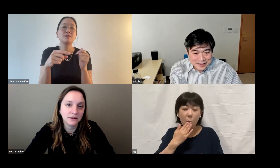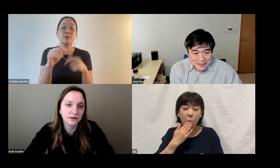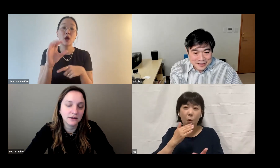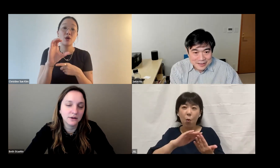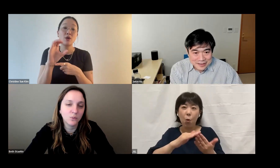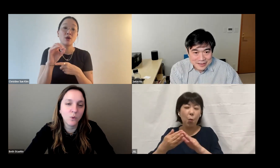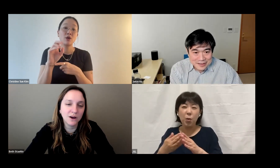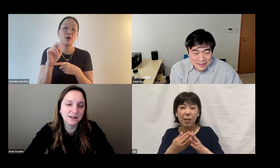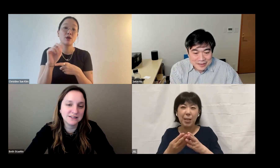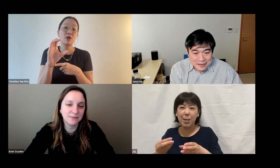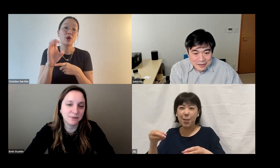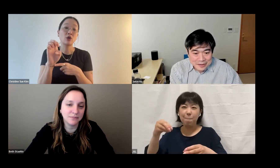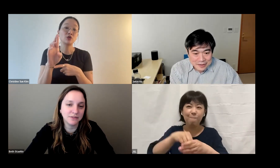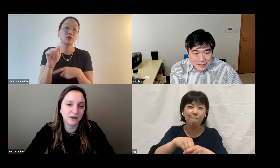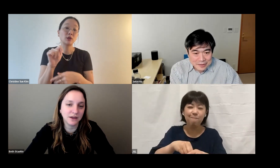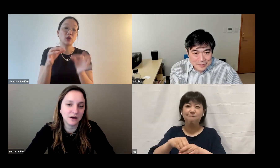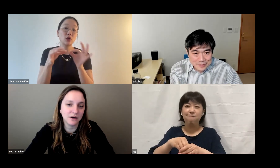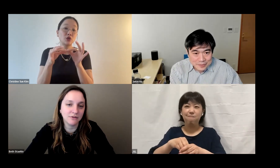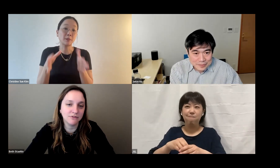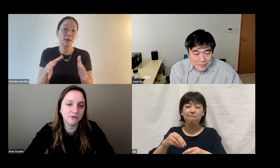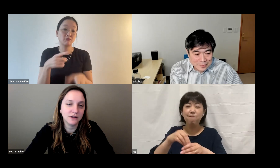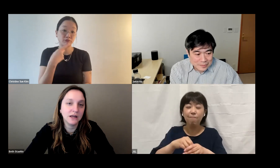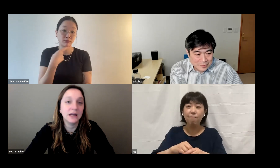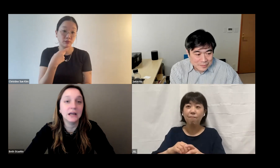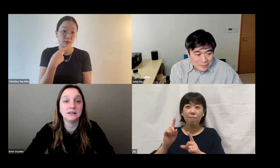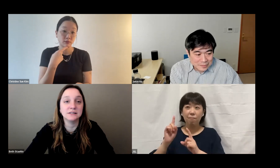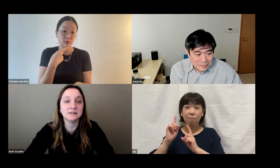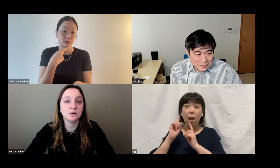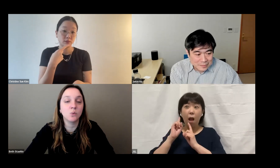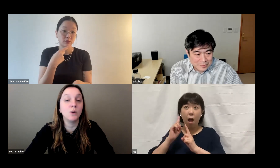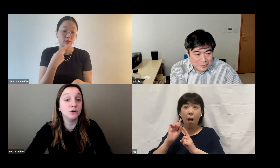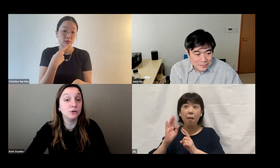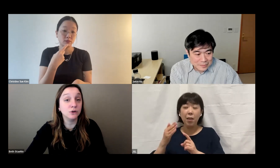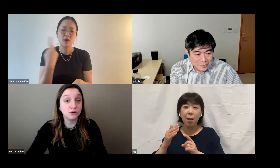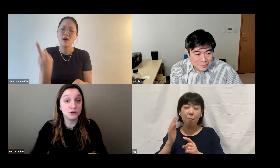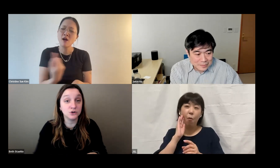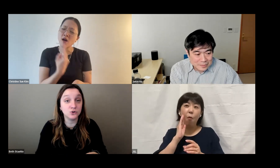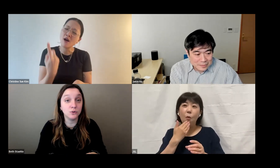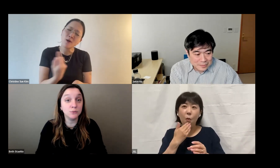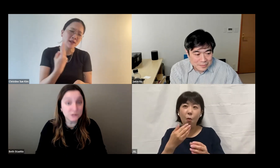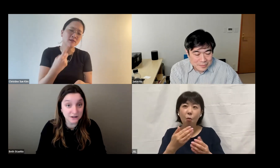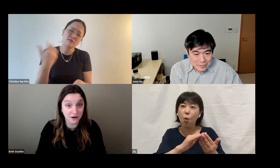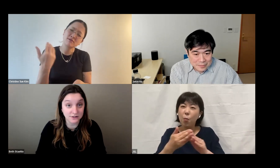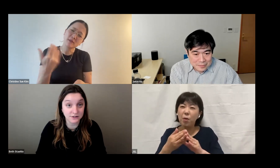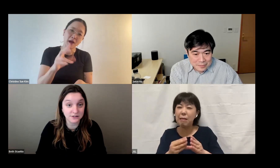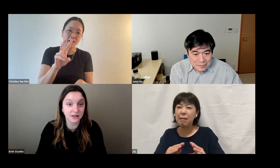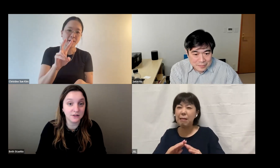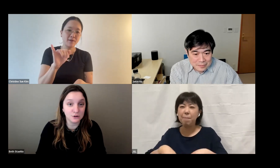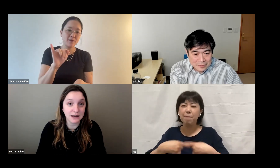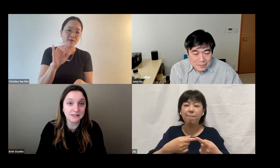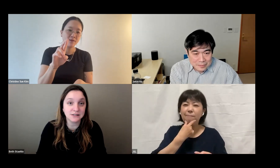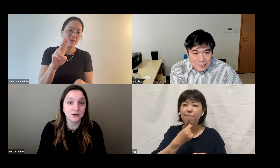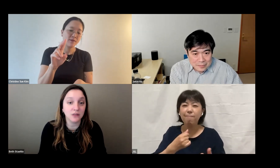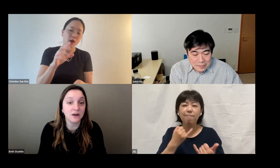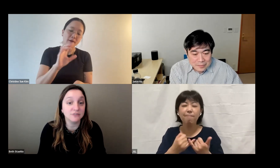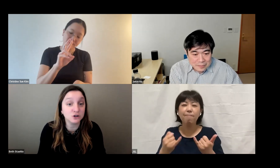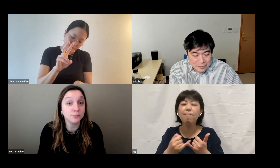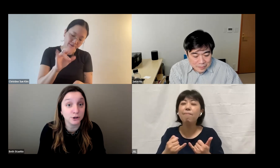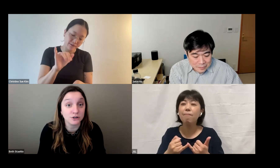One example I'm thinking of is when you go to music concerts in the US, there are a lot of interpreters